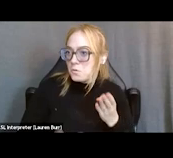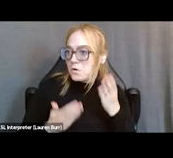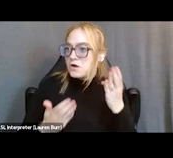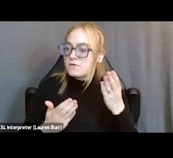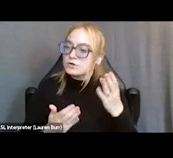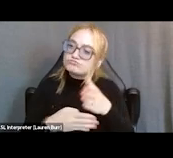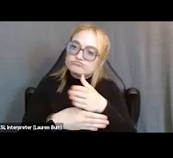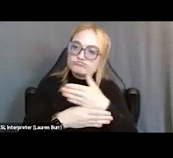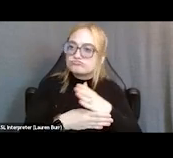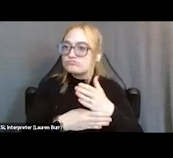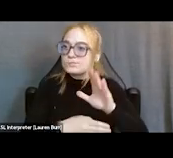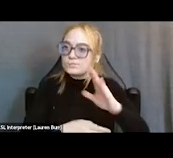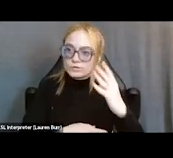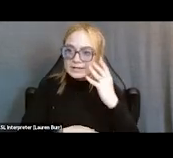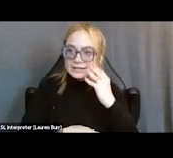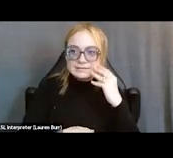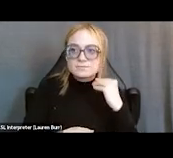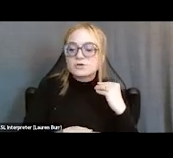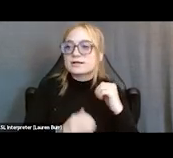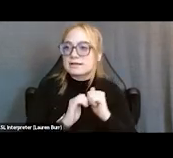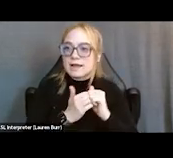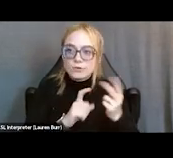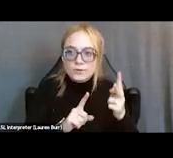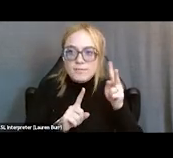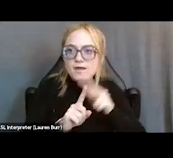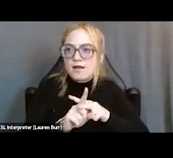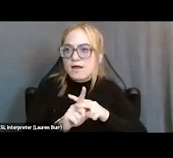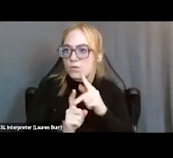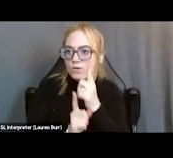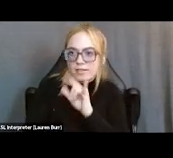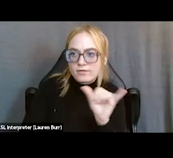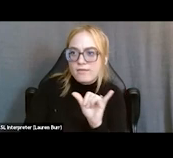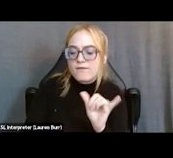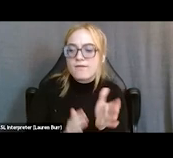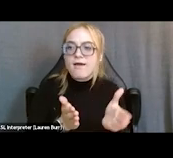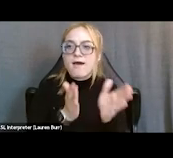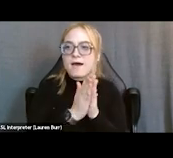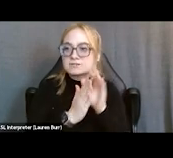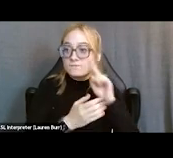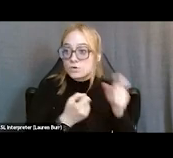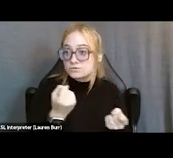of just what deciding to apply was like asking for support to partner to apply